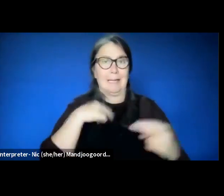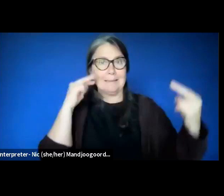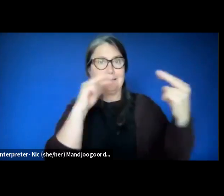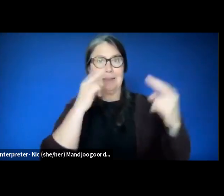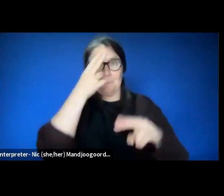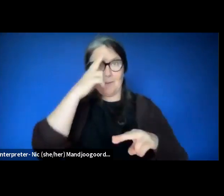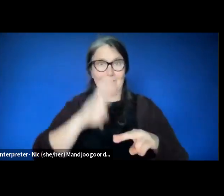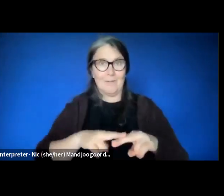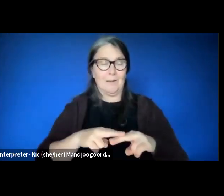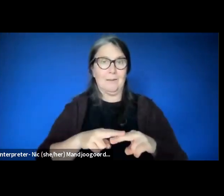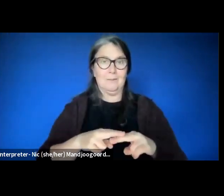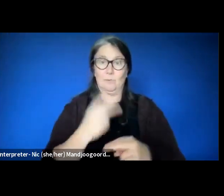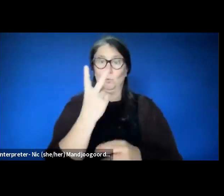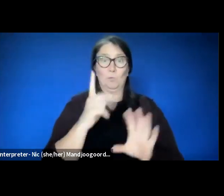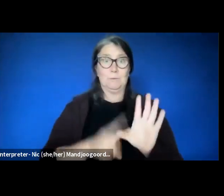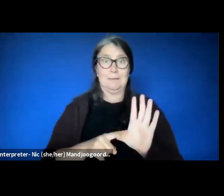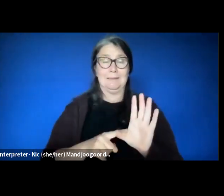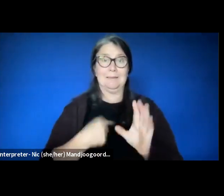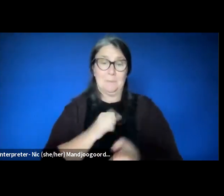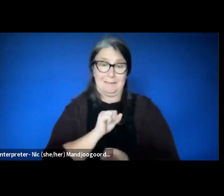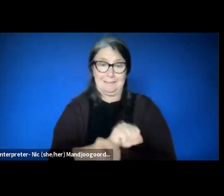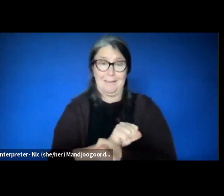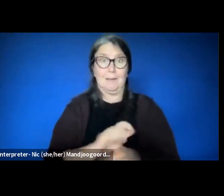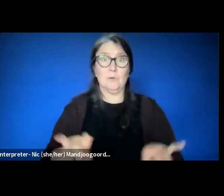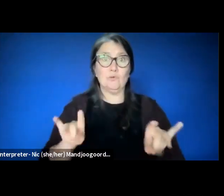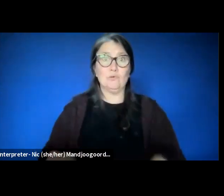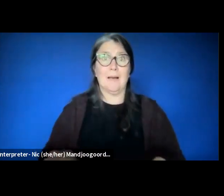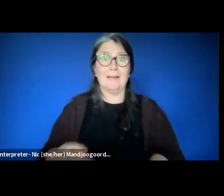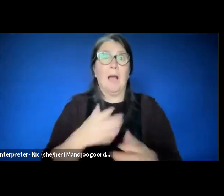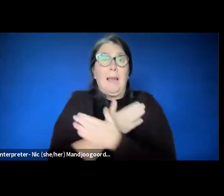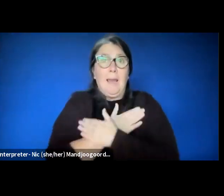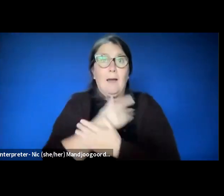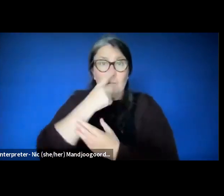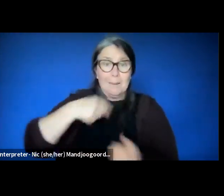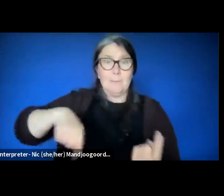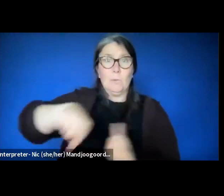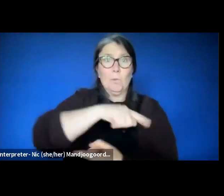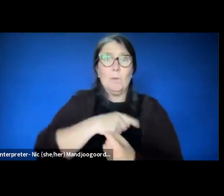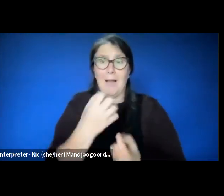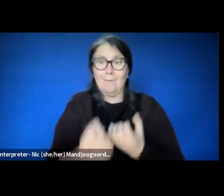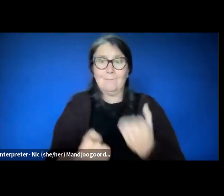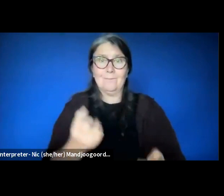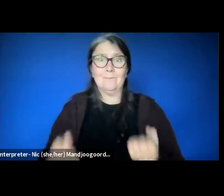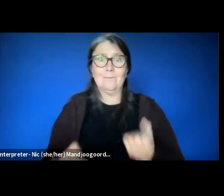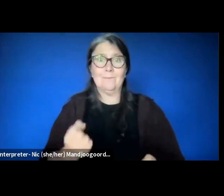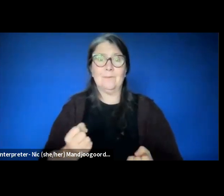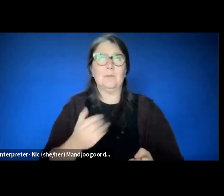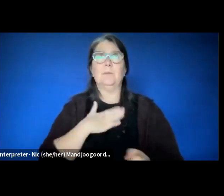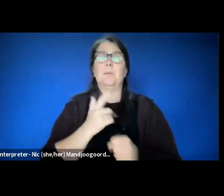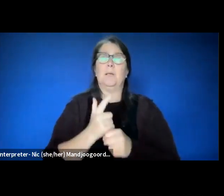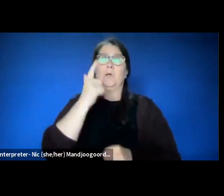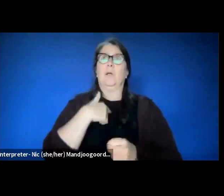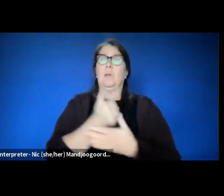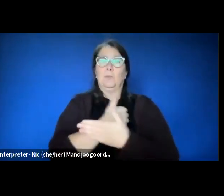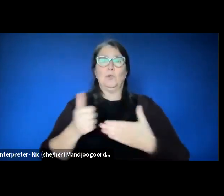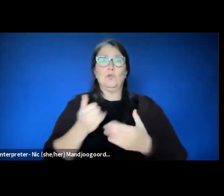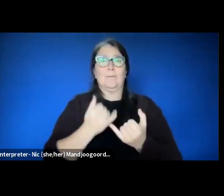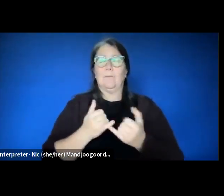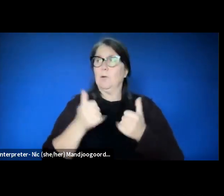just been really hard to be stuck in Australia. you know You know, I love people here but and everything that. has made